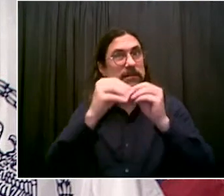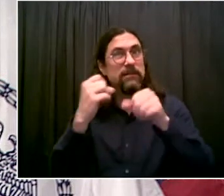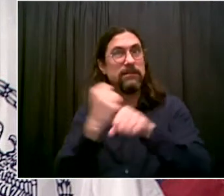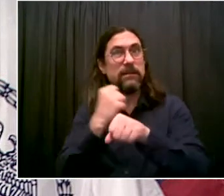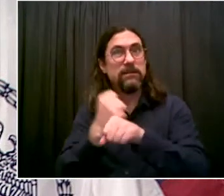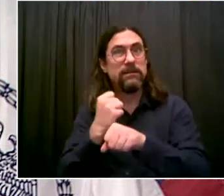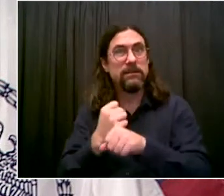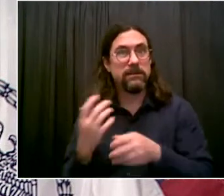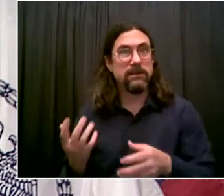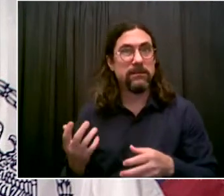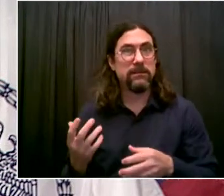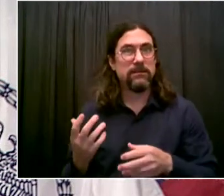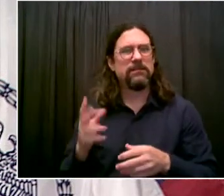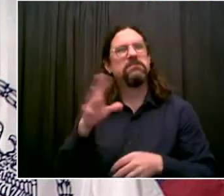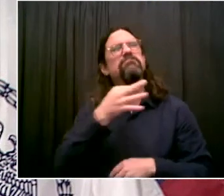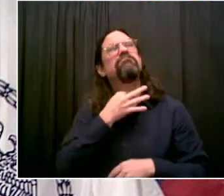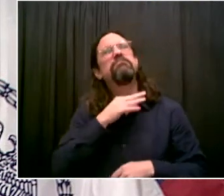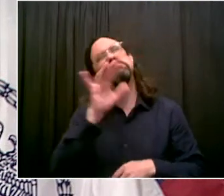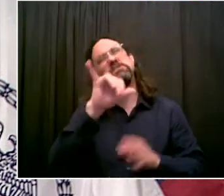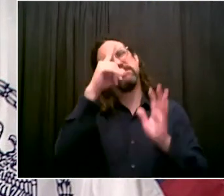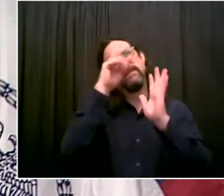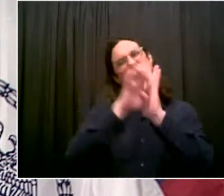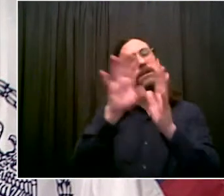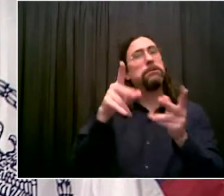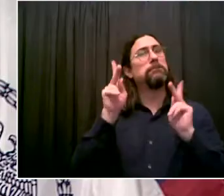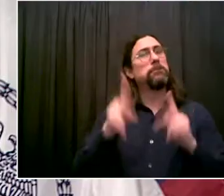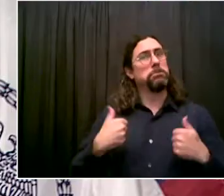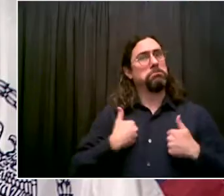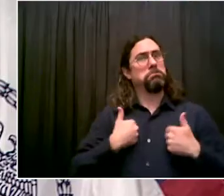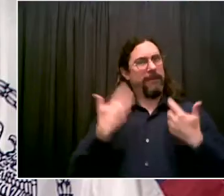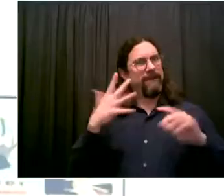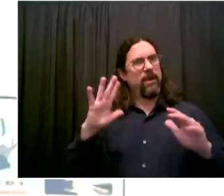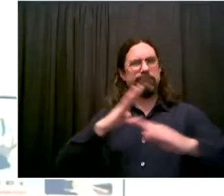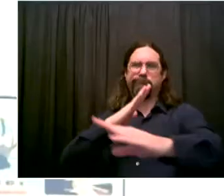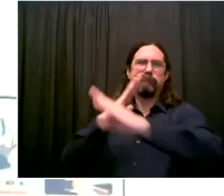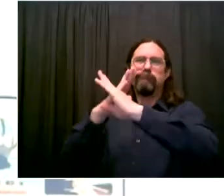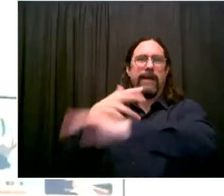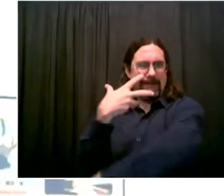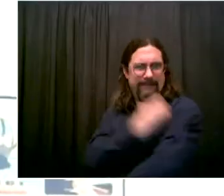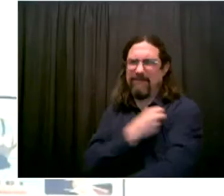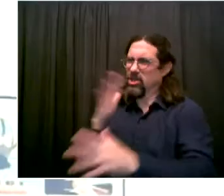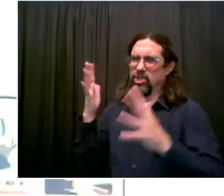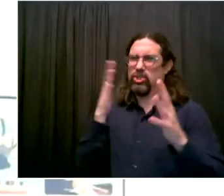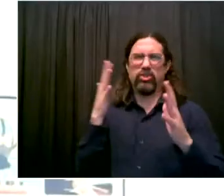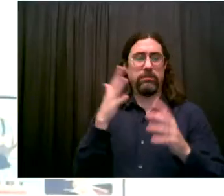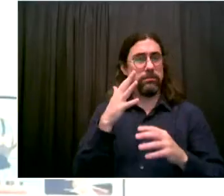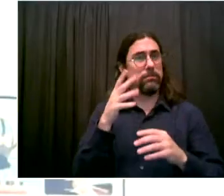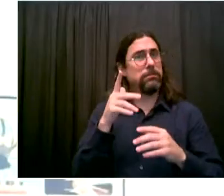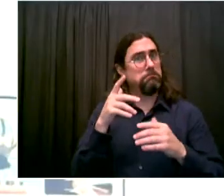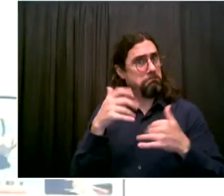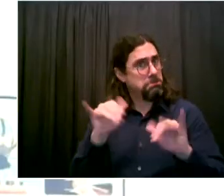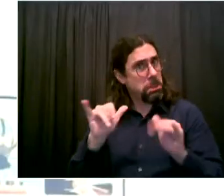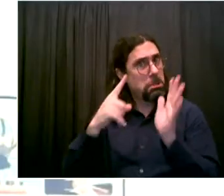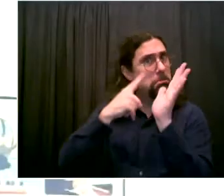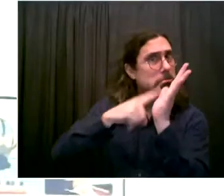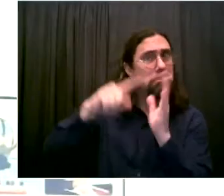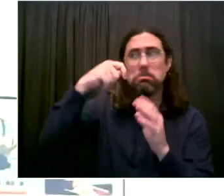TO GET TESTED AT TE HLEVELS WE WERE SEEN PRIOR TO SUCH A HIGH LEVEL OF VACINCATIONS? DR. CHOKSHI